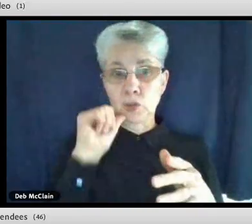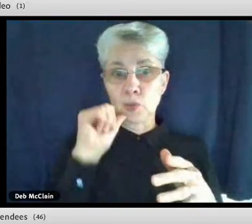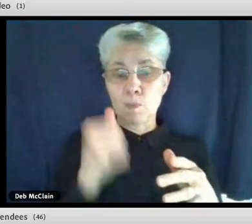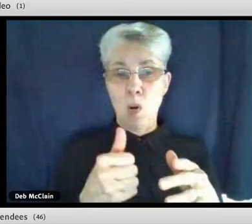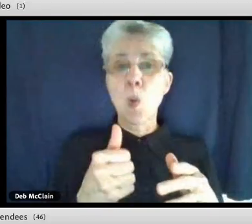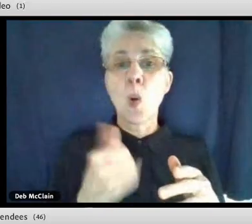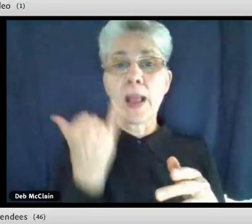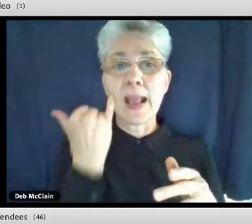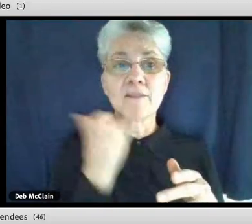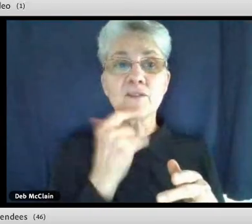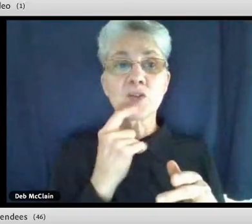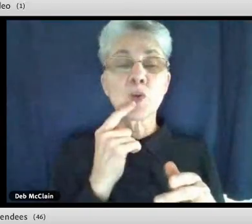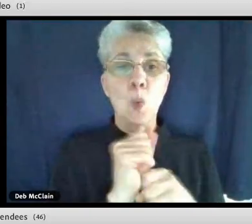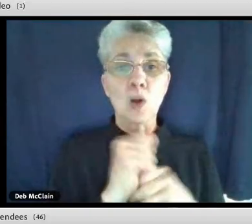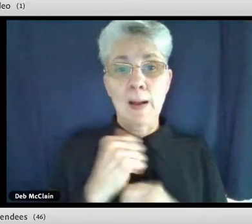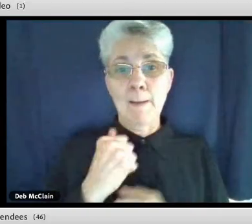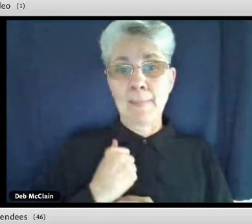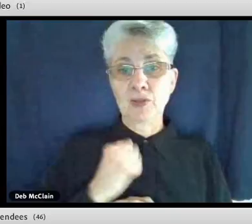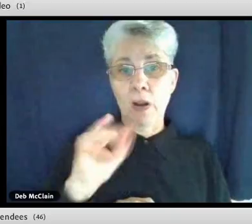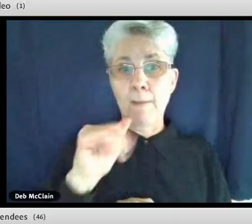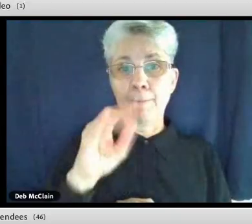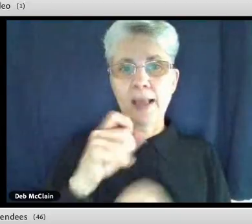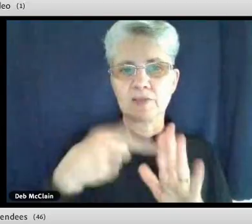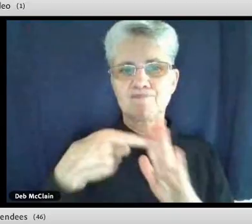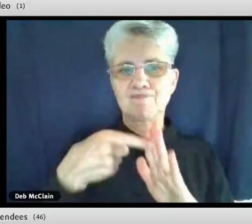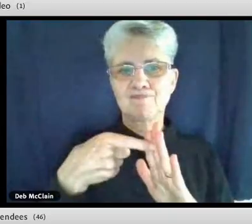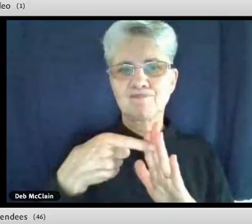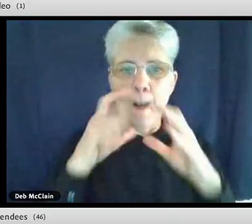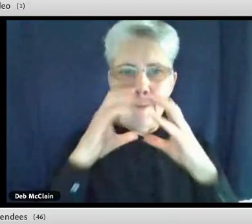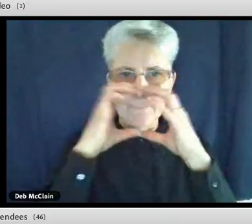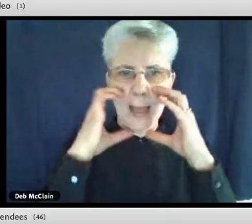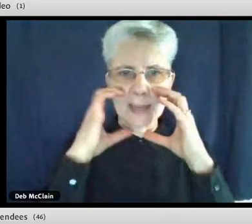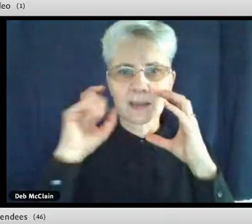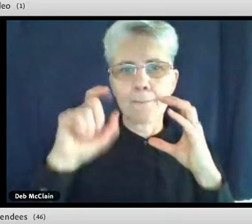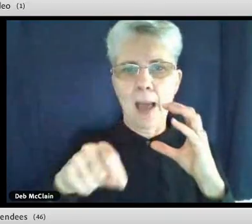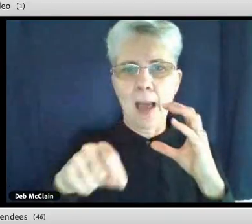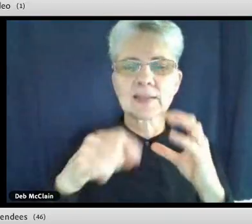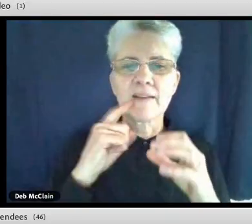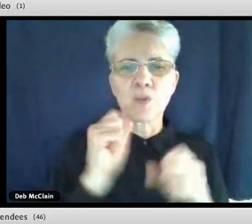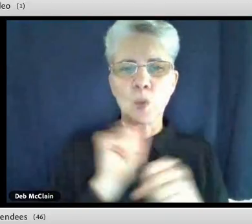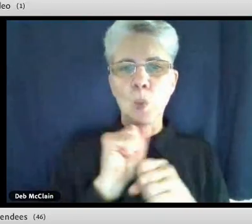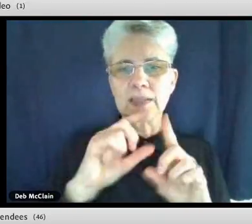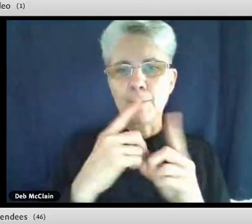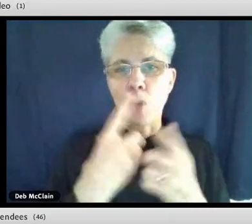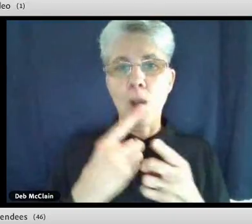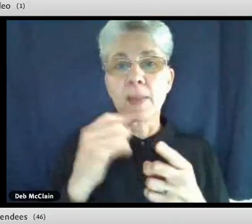if you work on a military base, you must wear a mask. If you work on Department of Defense property,